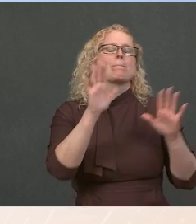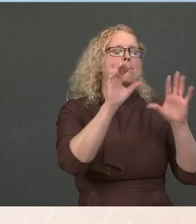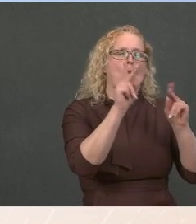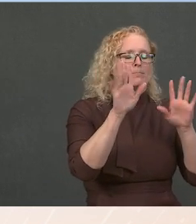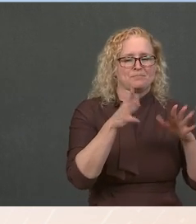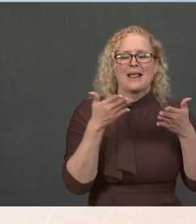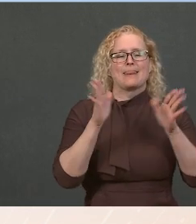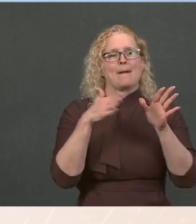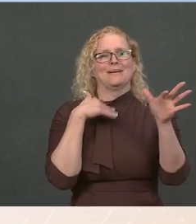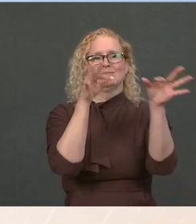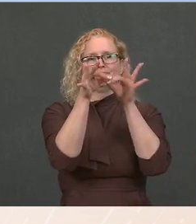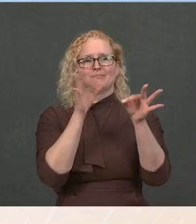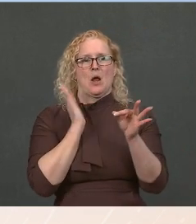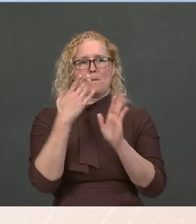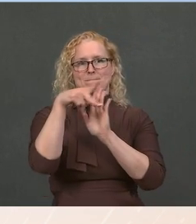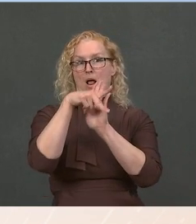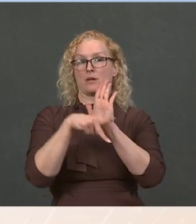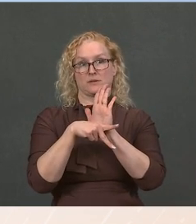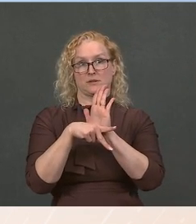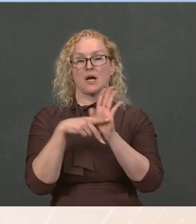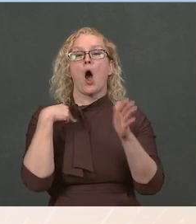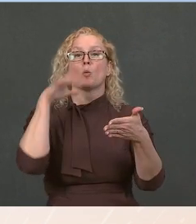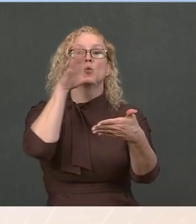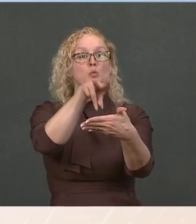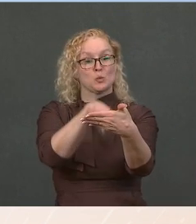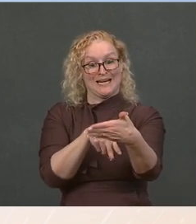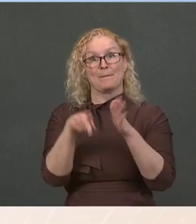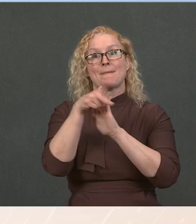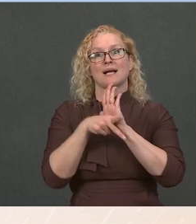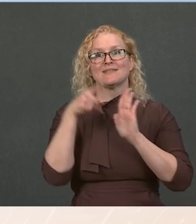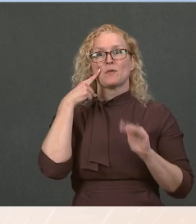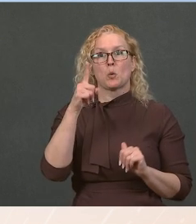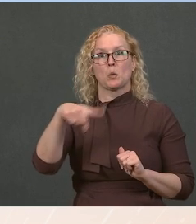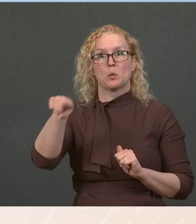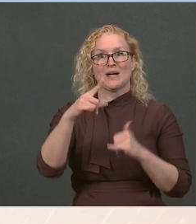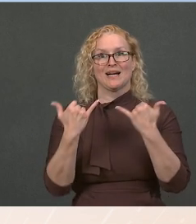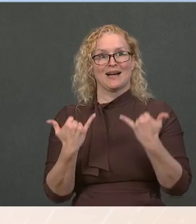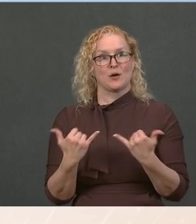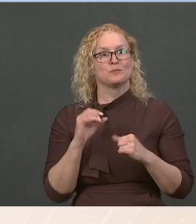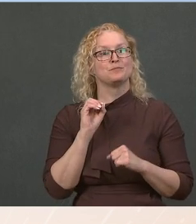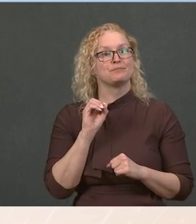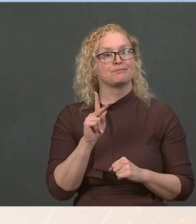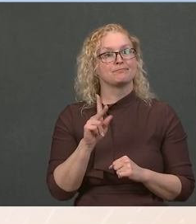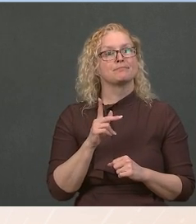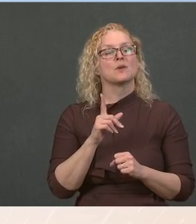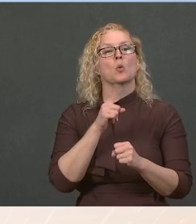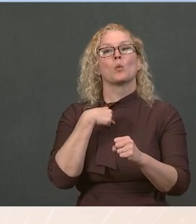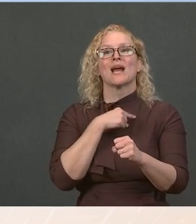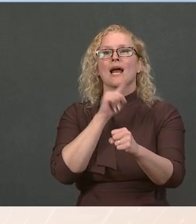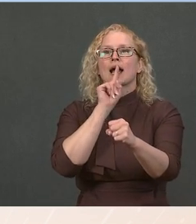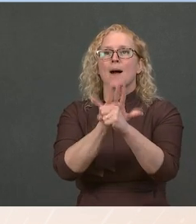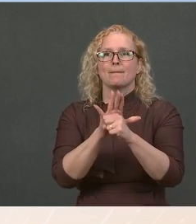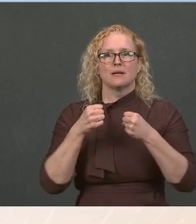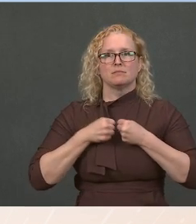And I'm happy to read it over to you again. You know, our commitment, again, is for transparency. So we provide updates on White House officials